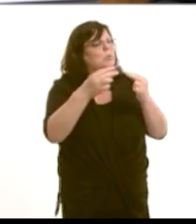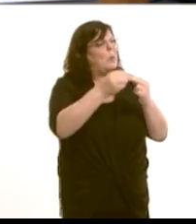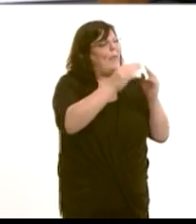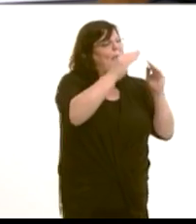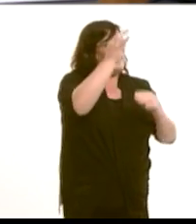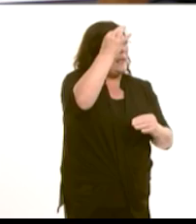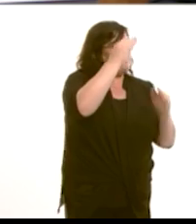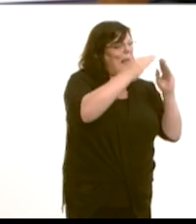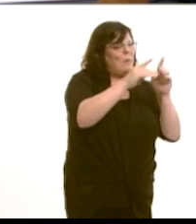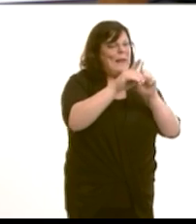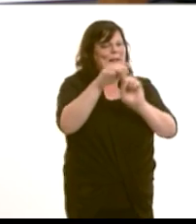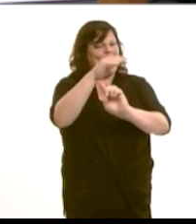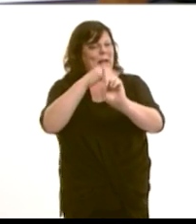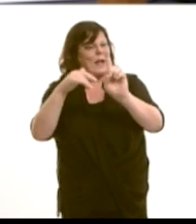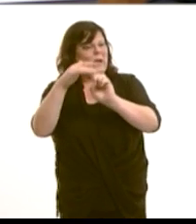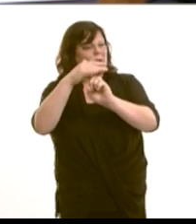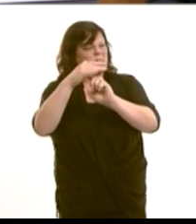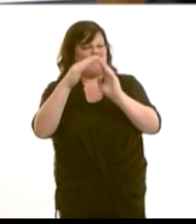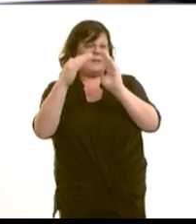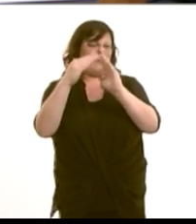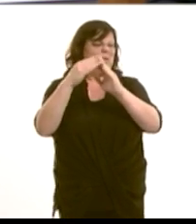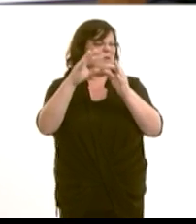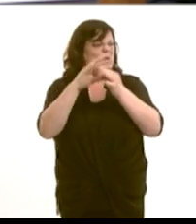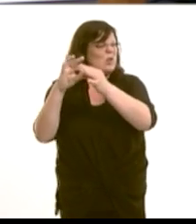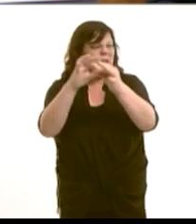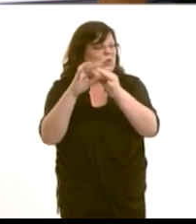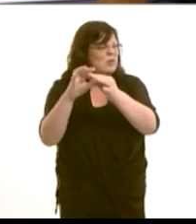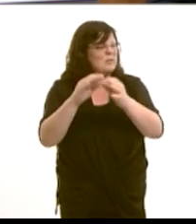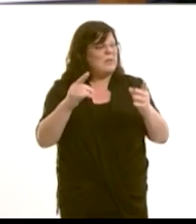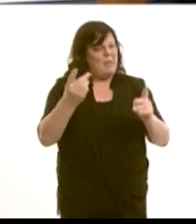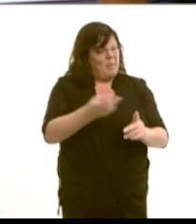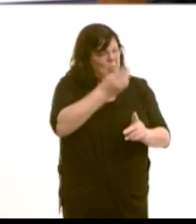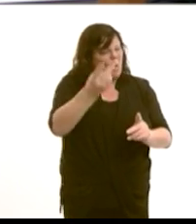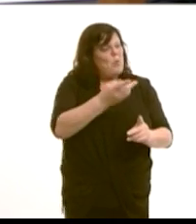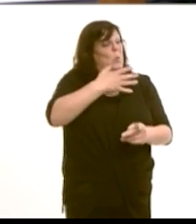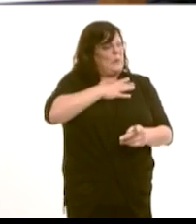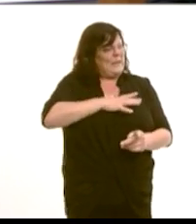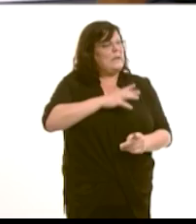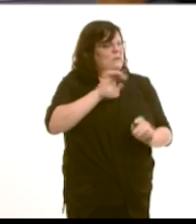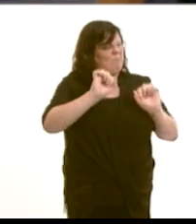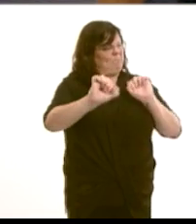They're both crucial to the delivery of our new target. We want to see, of course, more ambition from local authorities when it comes to house building.